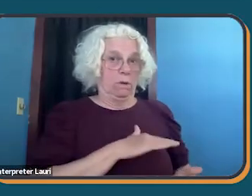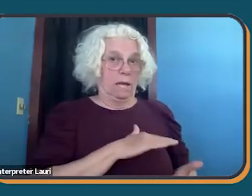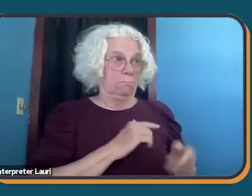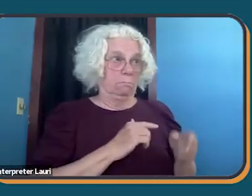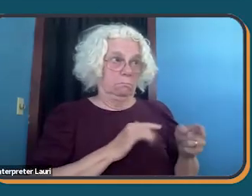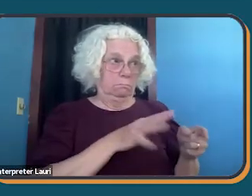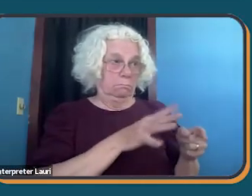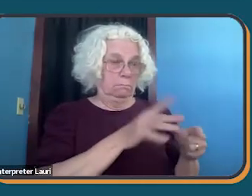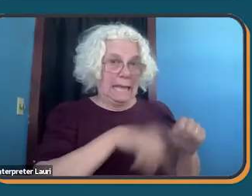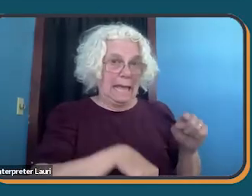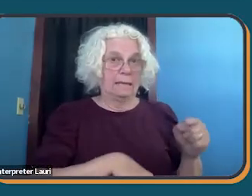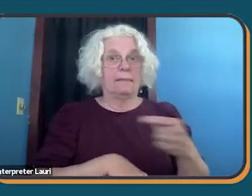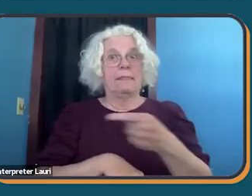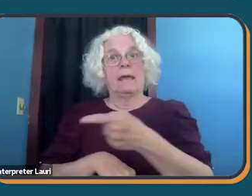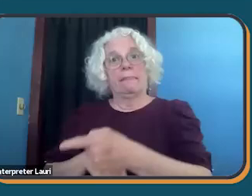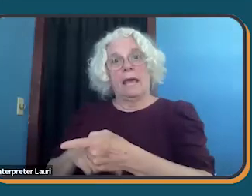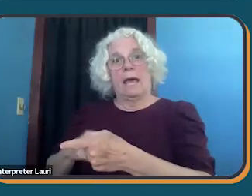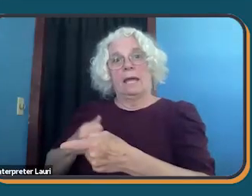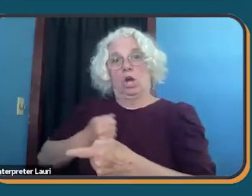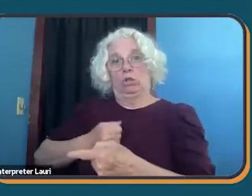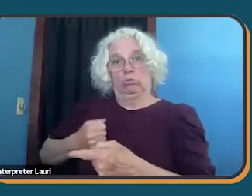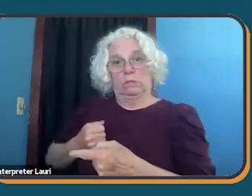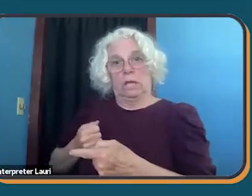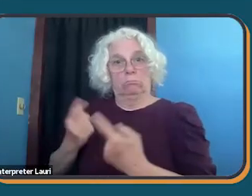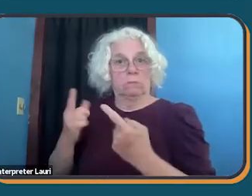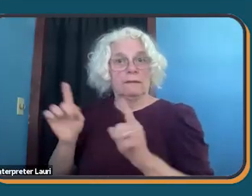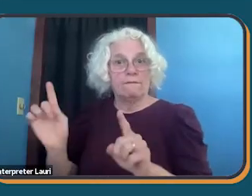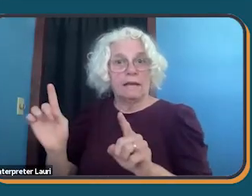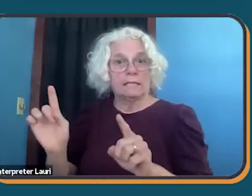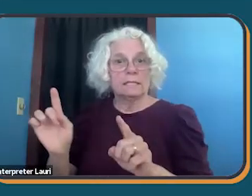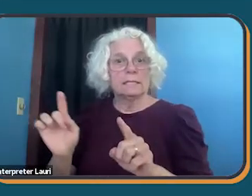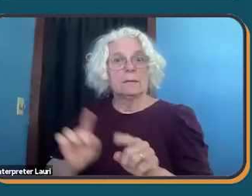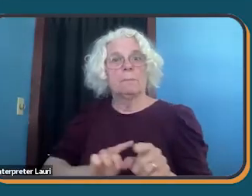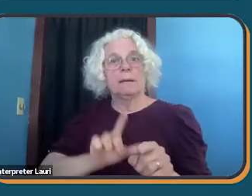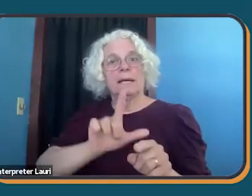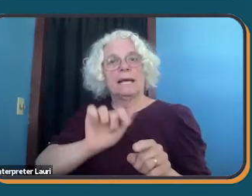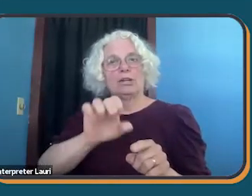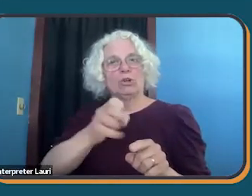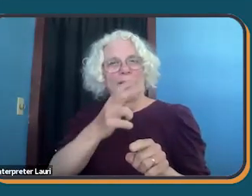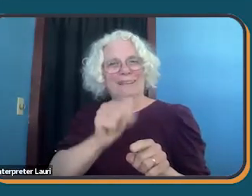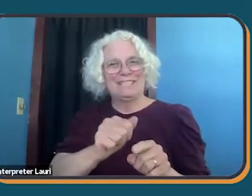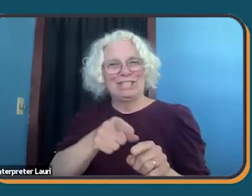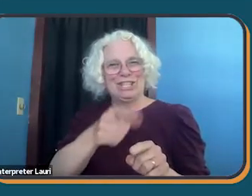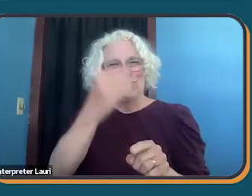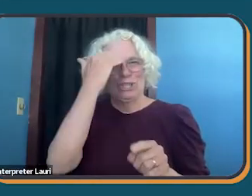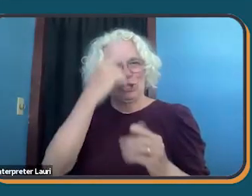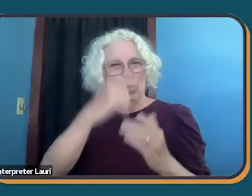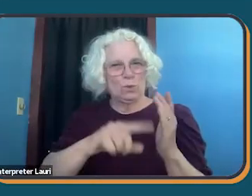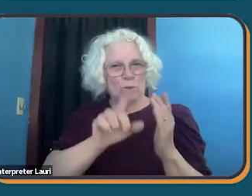However, I do think that Ms. Latisha knows exactly what it is that she needs, and that there would be a possibility